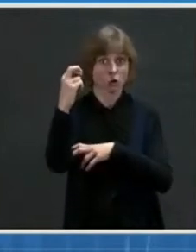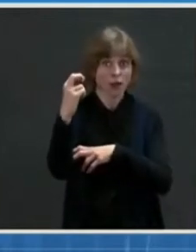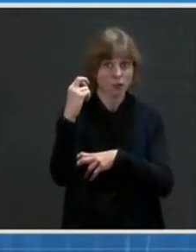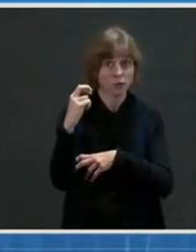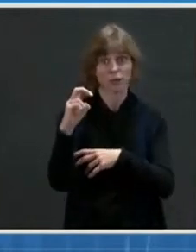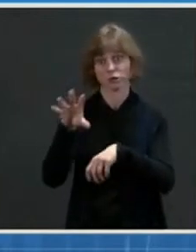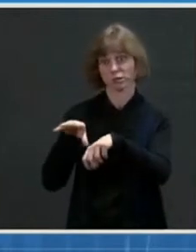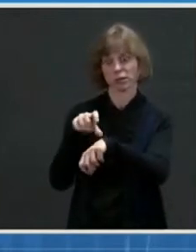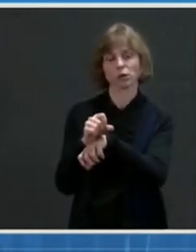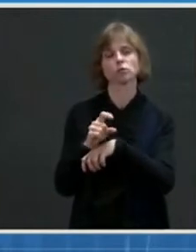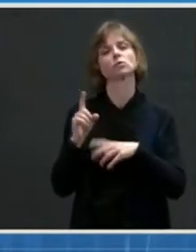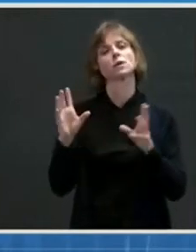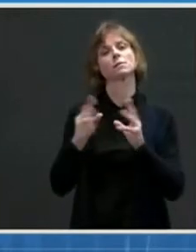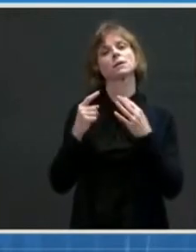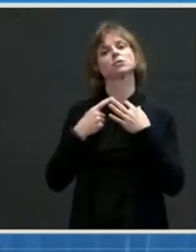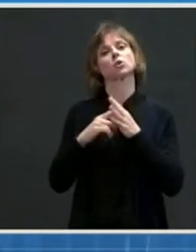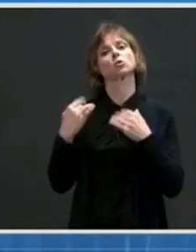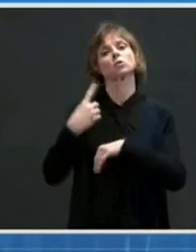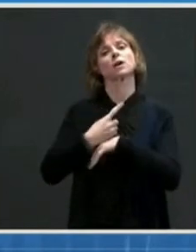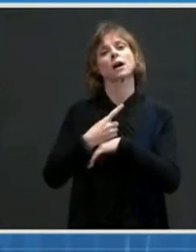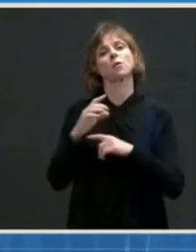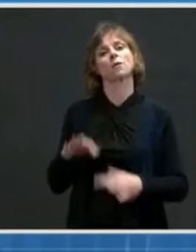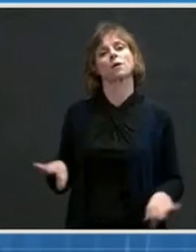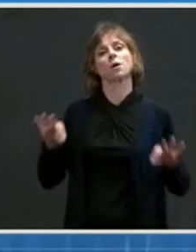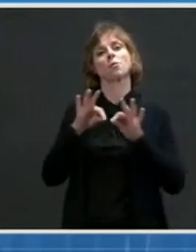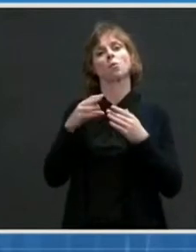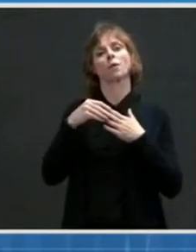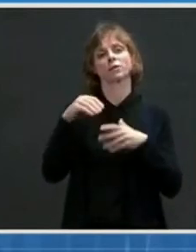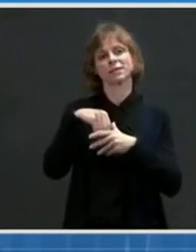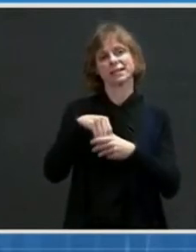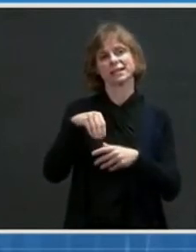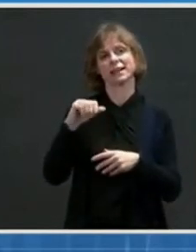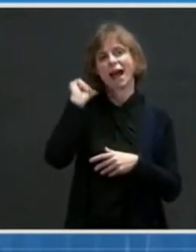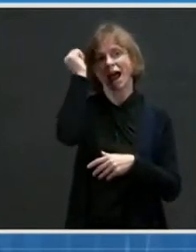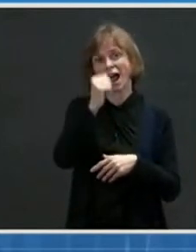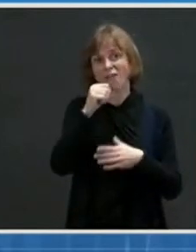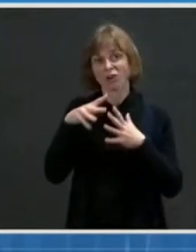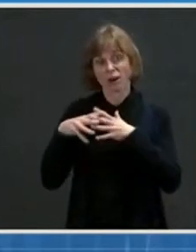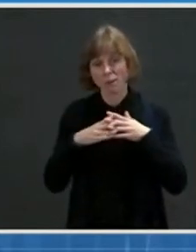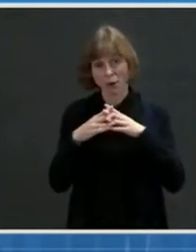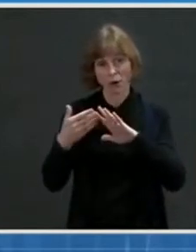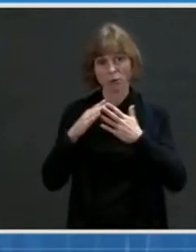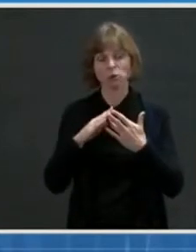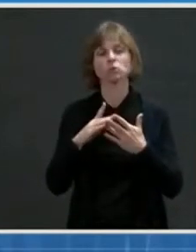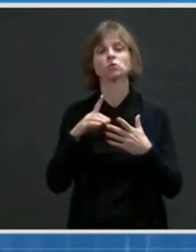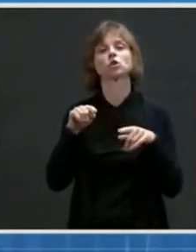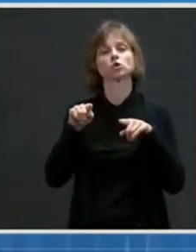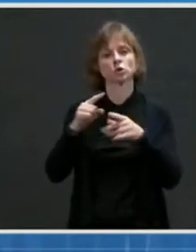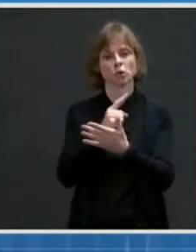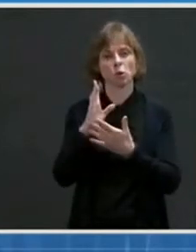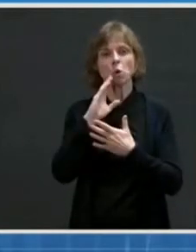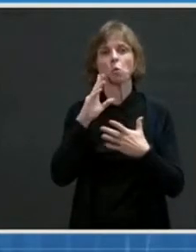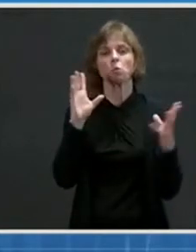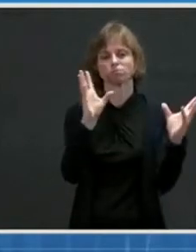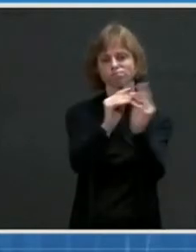LIKE PAID LEAVE, TRANSPORTATION, AND SCHEDULING. THE MEETINGS ARE KICKING OFF TODAY WITH THE CONVERSATION WITH KEY LEADERS IN THE AFRICAN AMERICAN COMMUNITY.